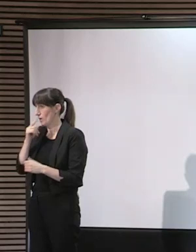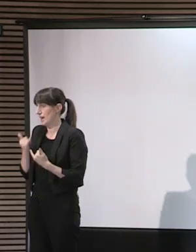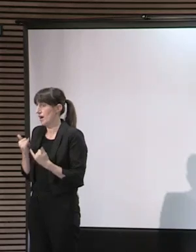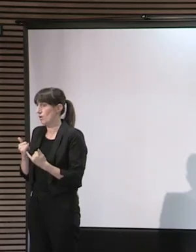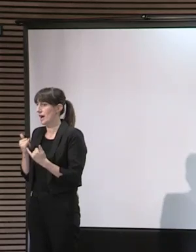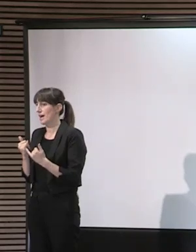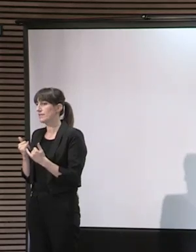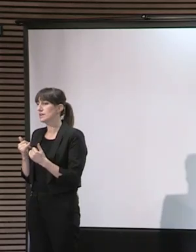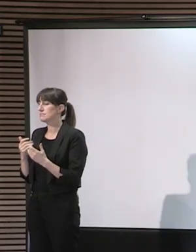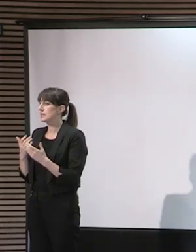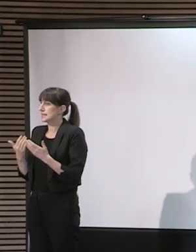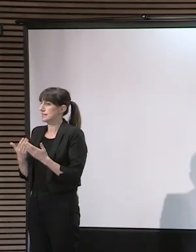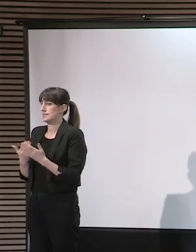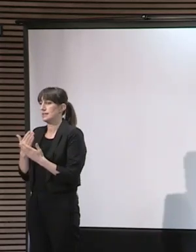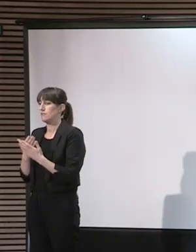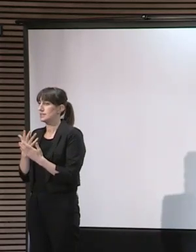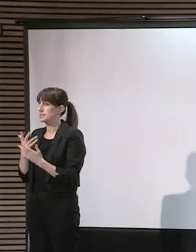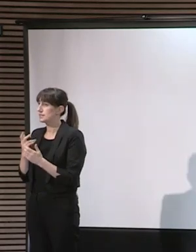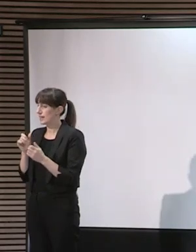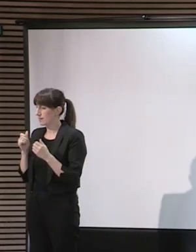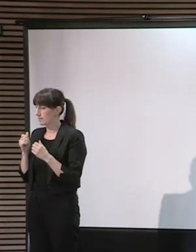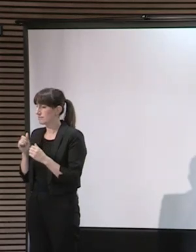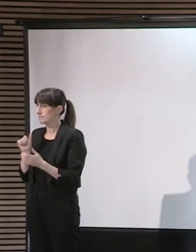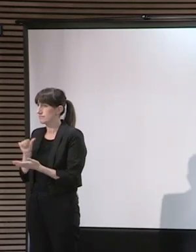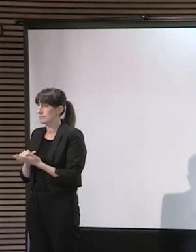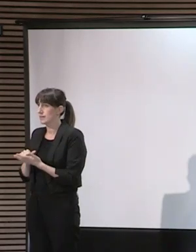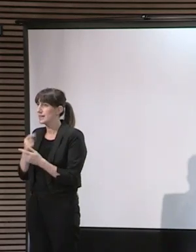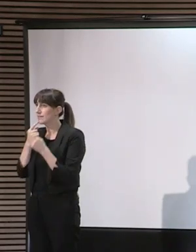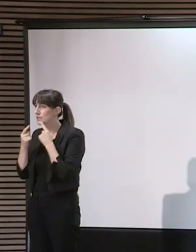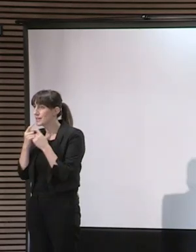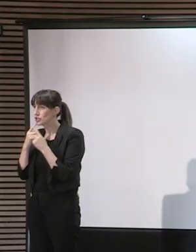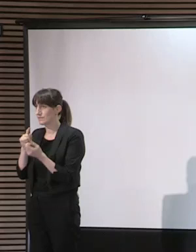improvement on what we've had in the past. And we've had, I think, from memory, something